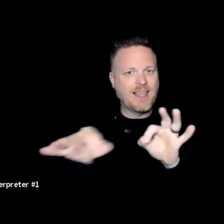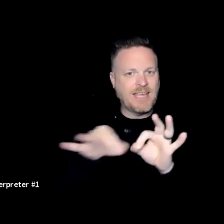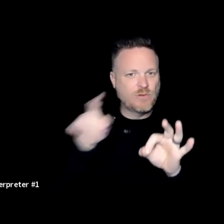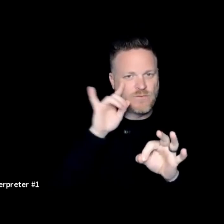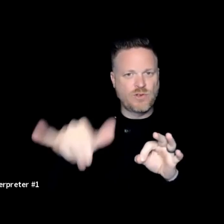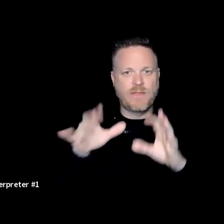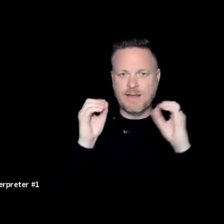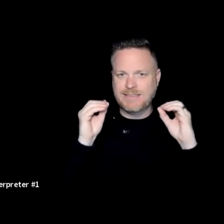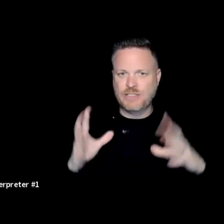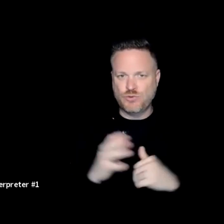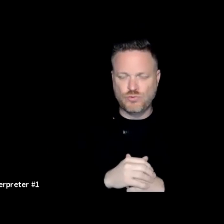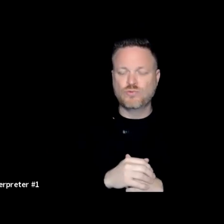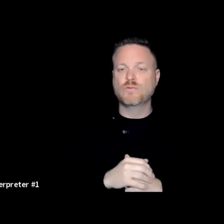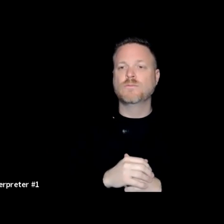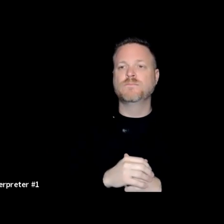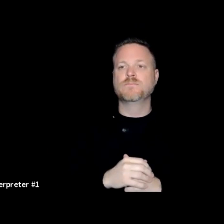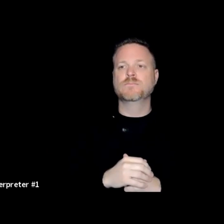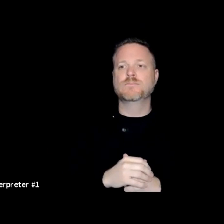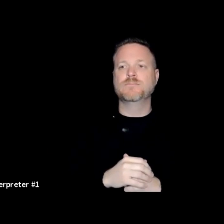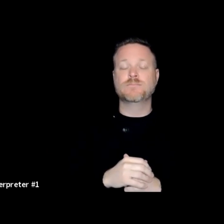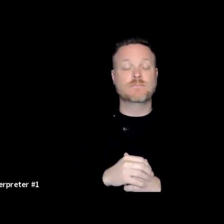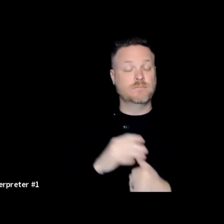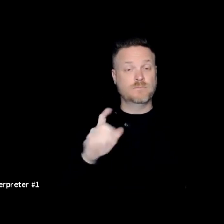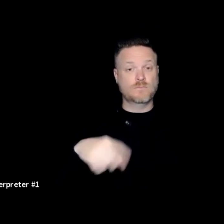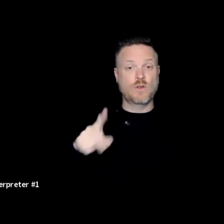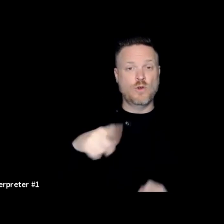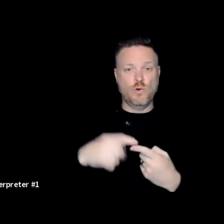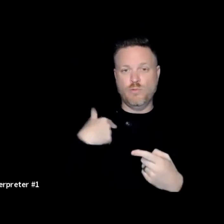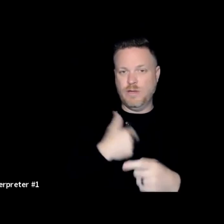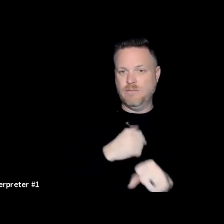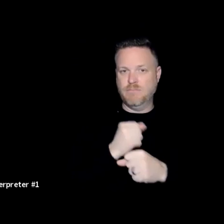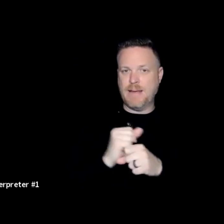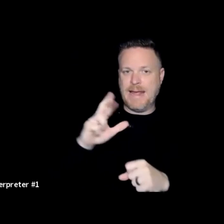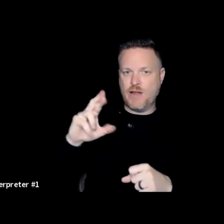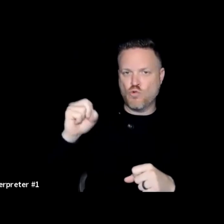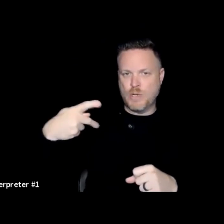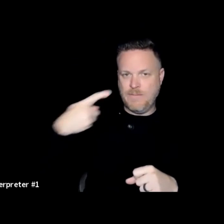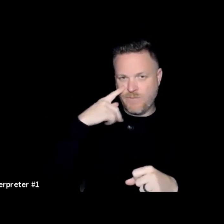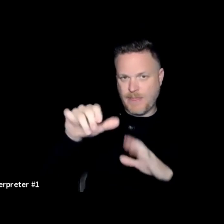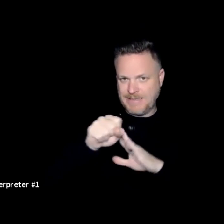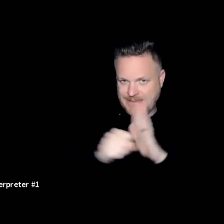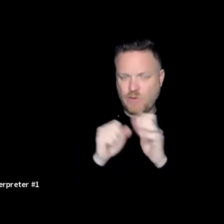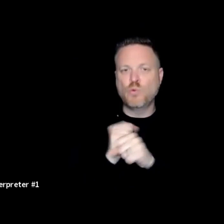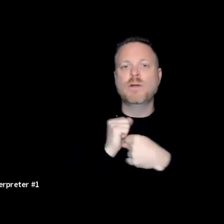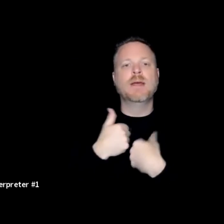So when we do, create REAP for a state, we do create separate, four separate